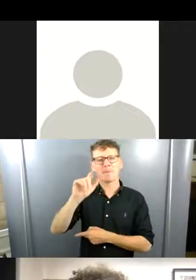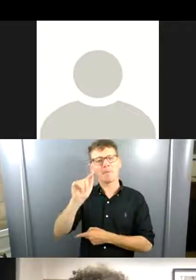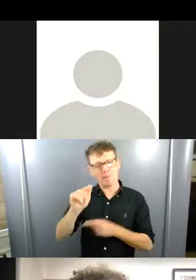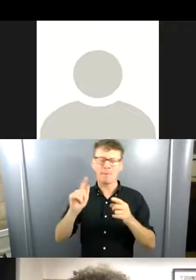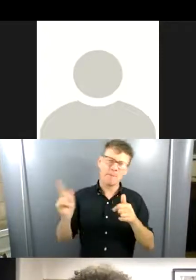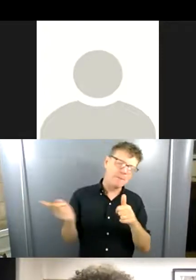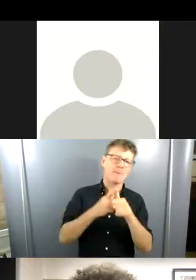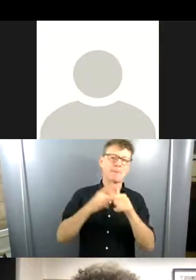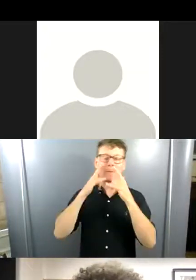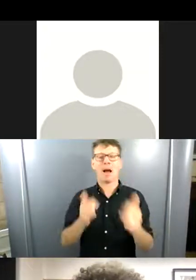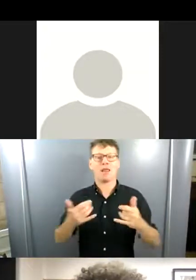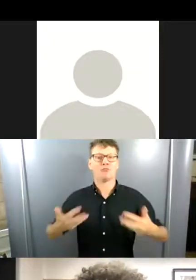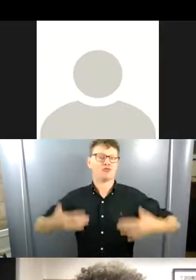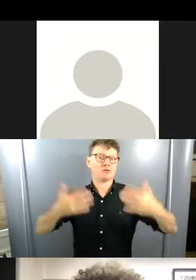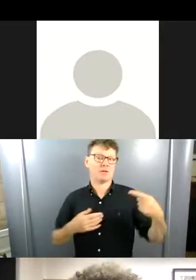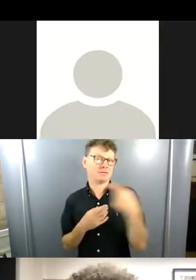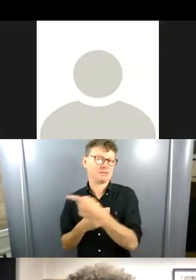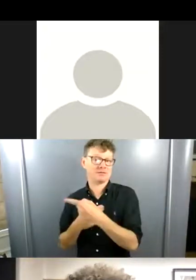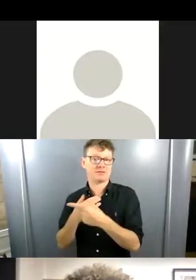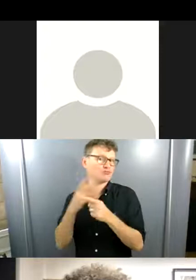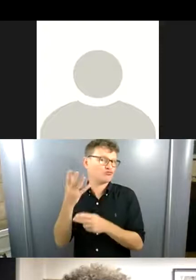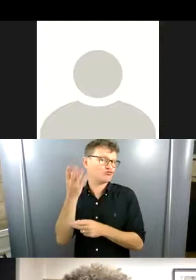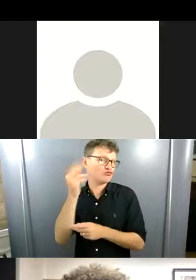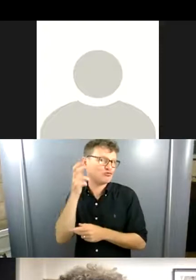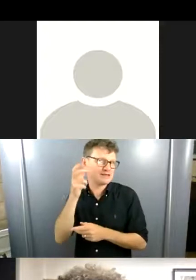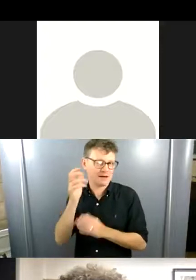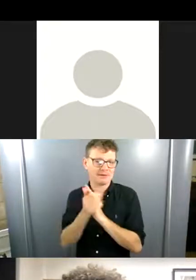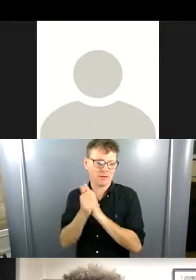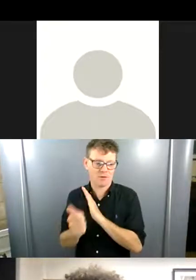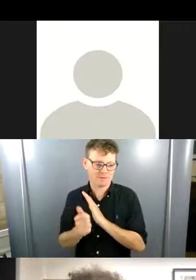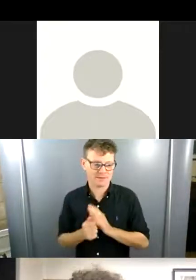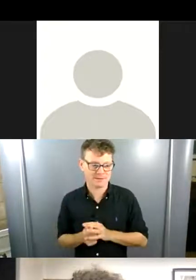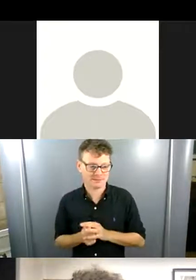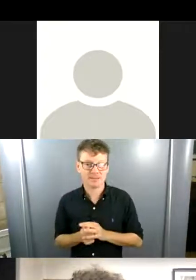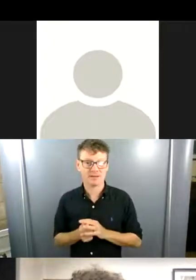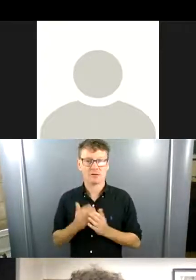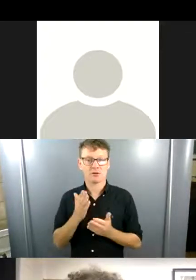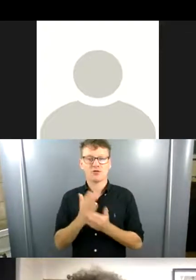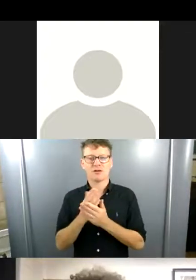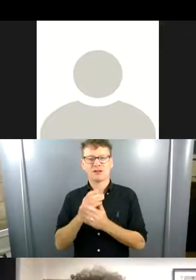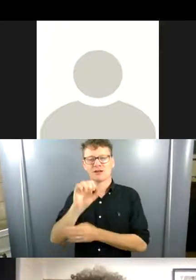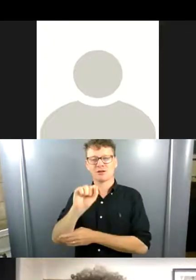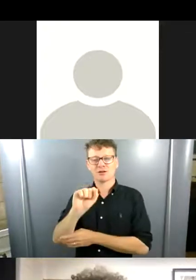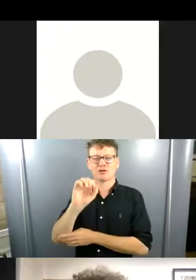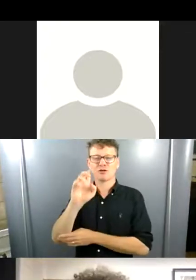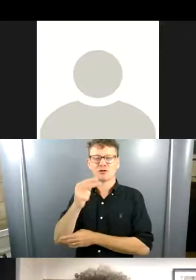that I’m doing basically I was inspired by Sherkina-Lieber's work I hadn't come across the